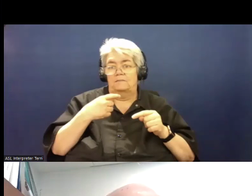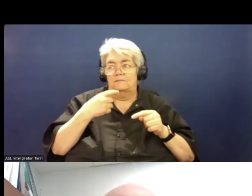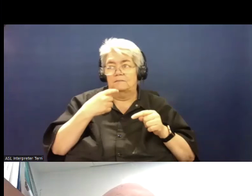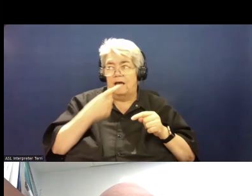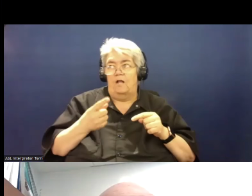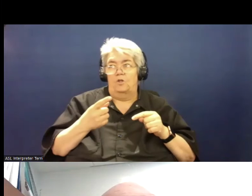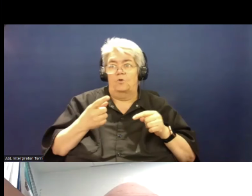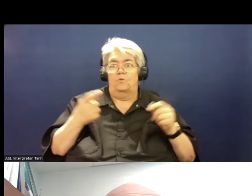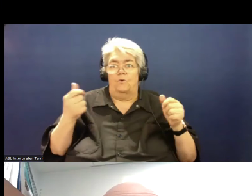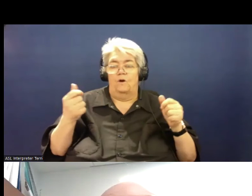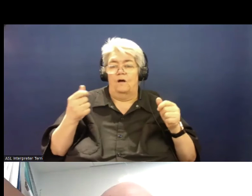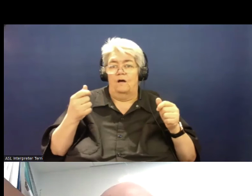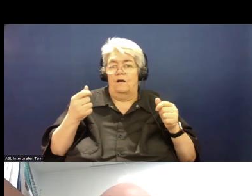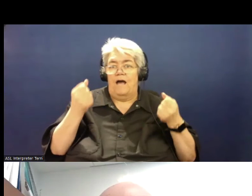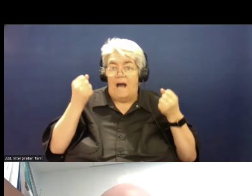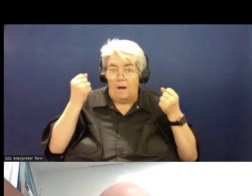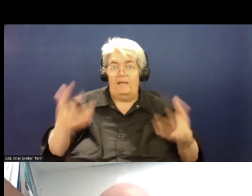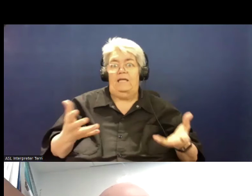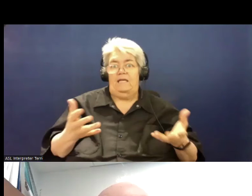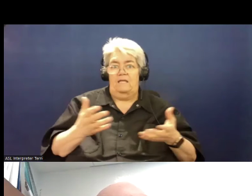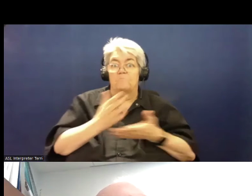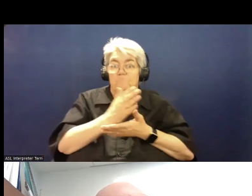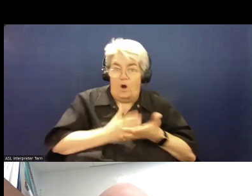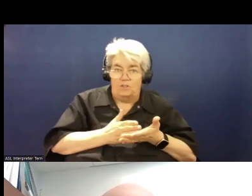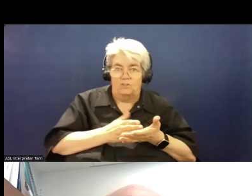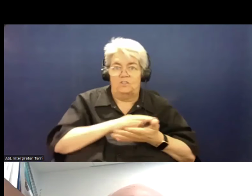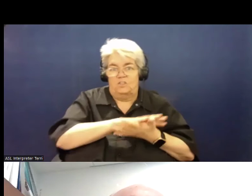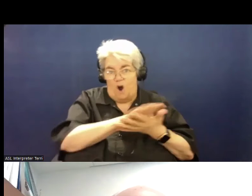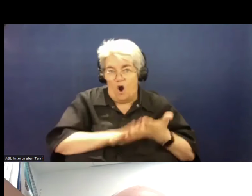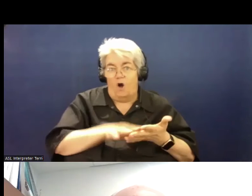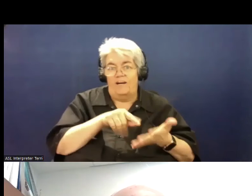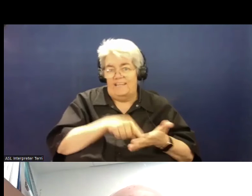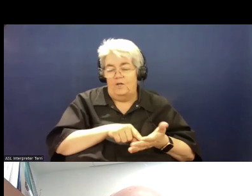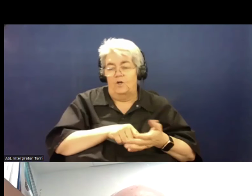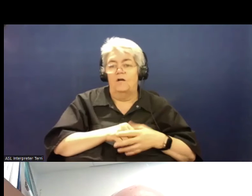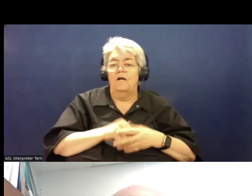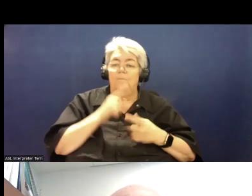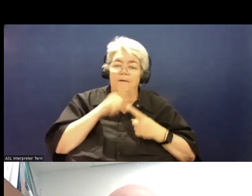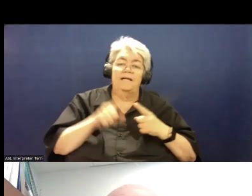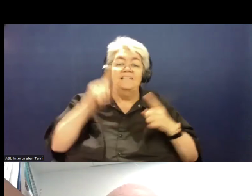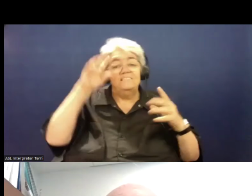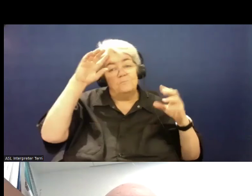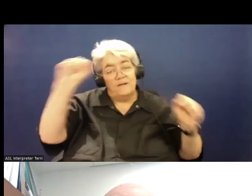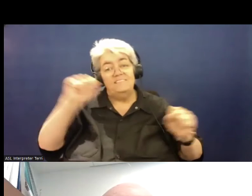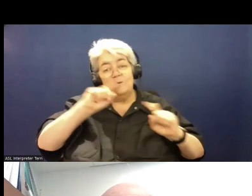SPEAK ON ALL OF THE COMPONENTS, BUT JUST LIKE ANY OTHER, IT IS A PUBLIC DOCUMENT.